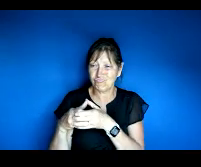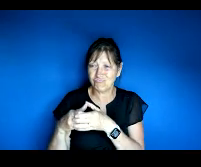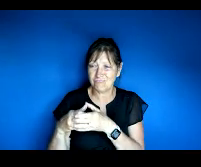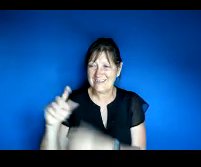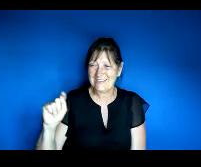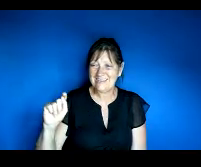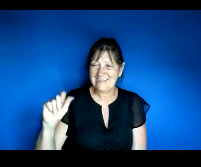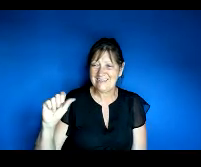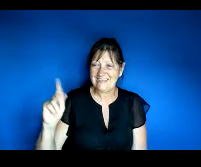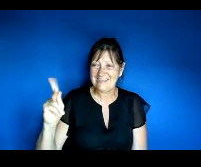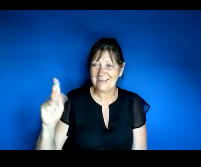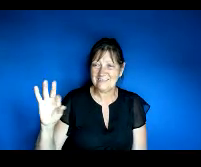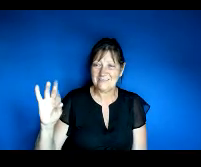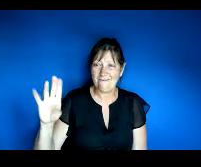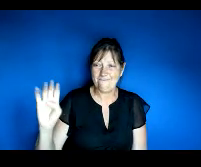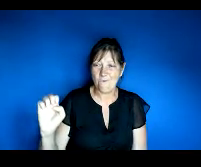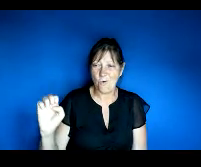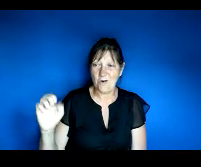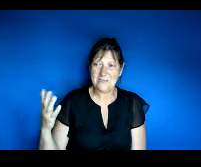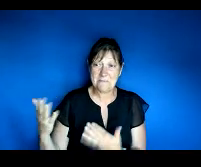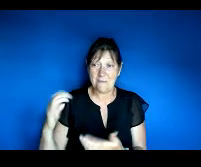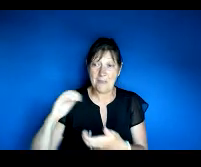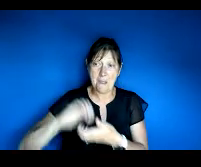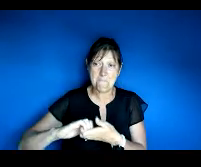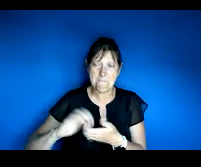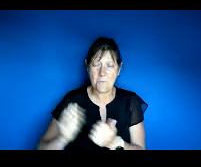as well as a future collaboration with occupational therapy.